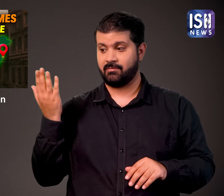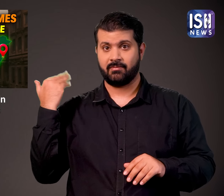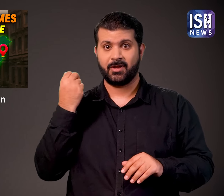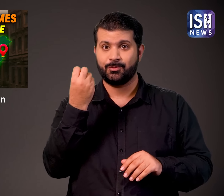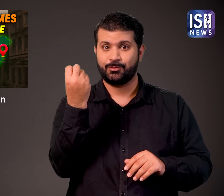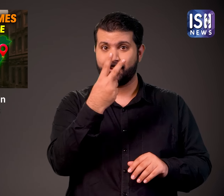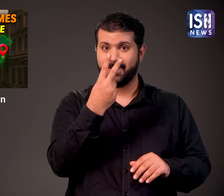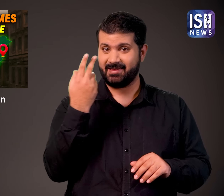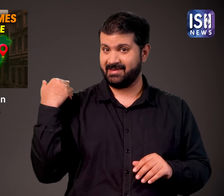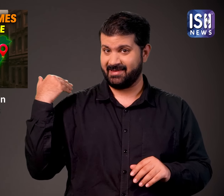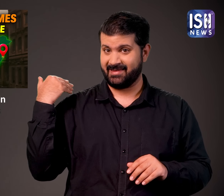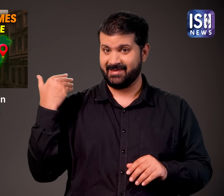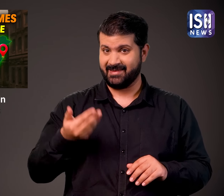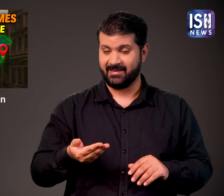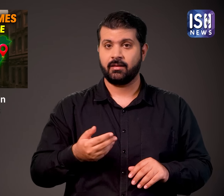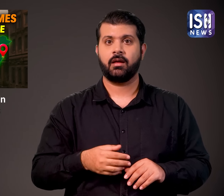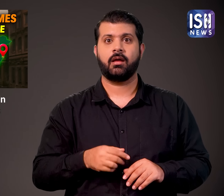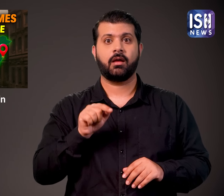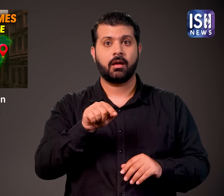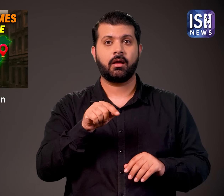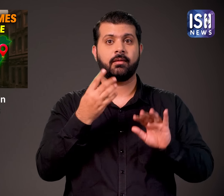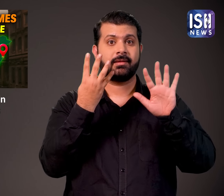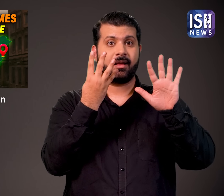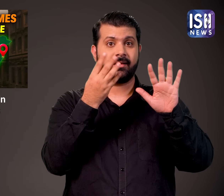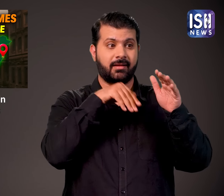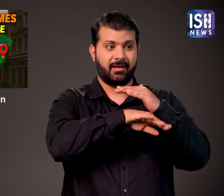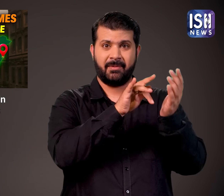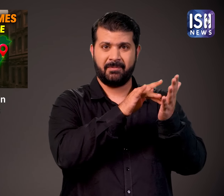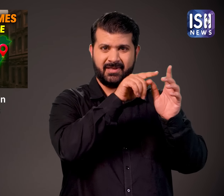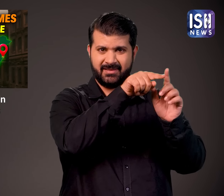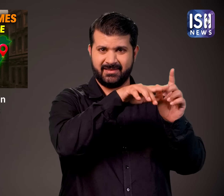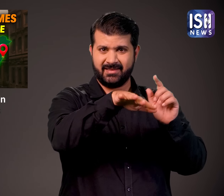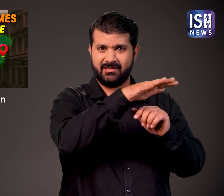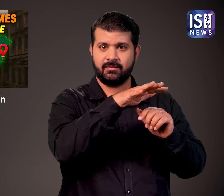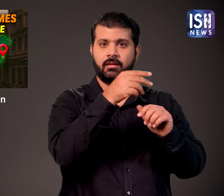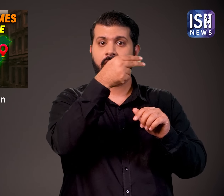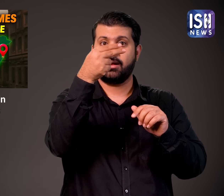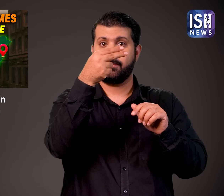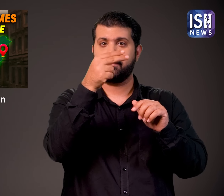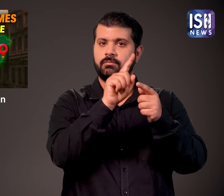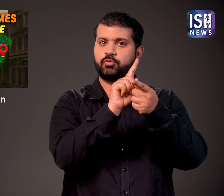In the last two months, at least 9 places have already been renamed,